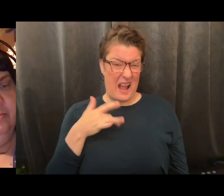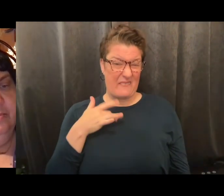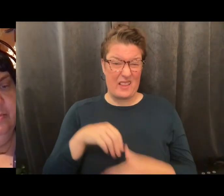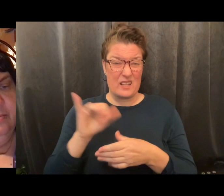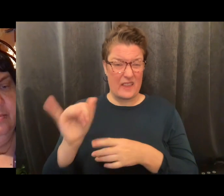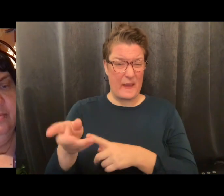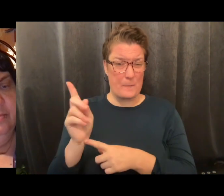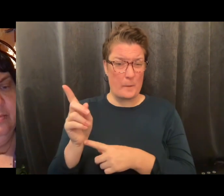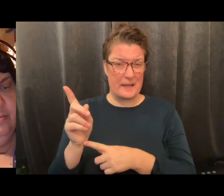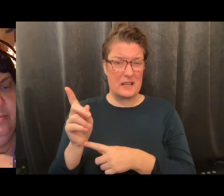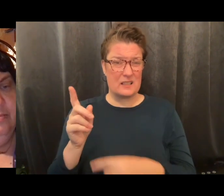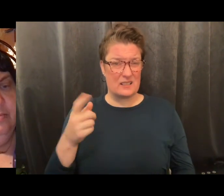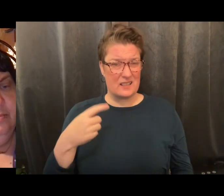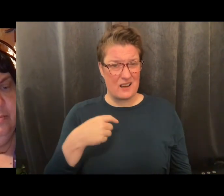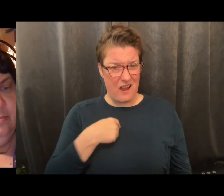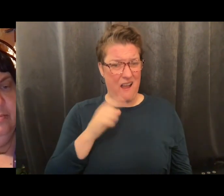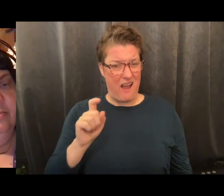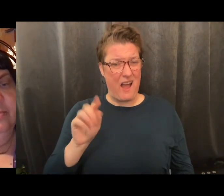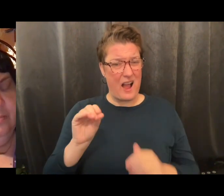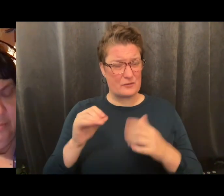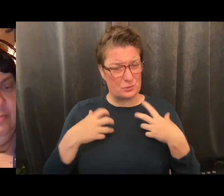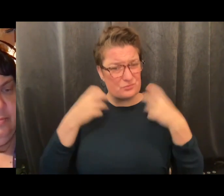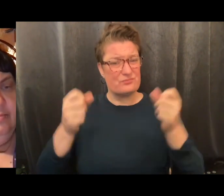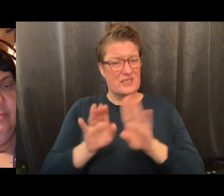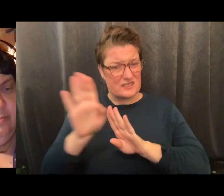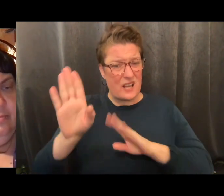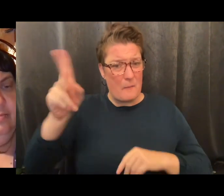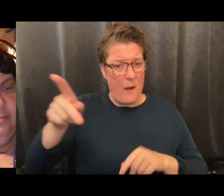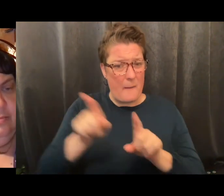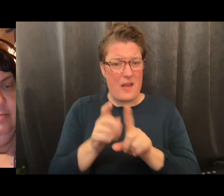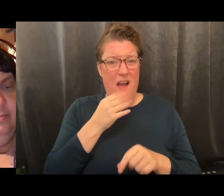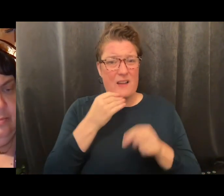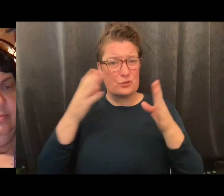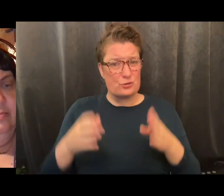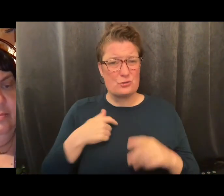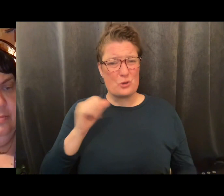Jew so that I can speak out with more authority against Israel.